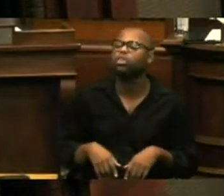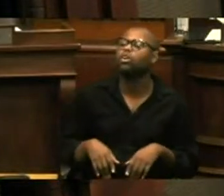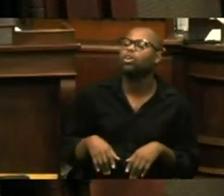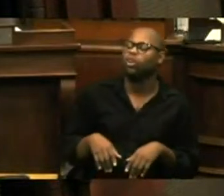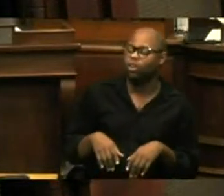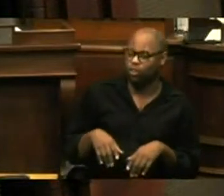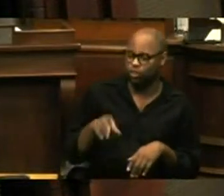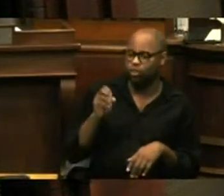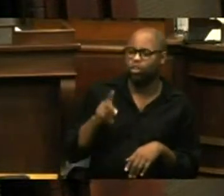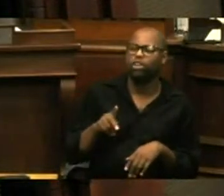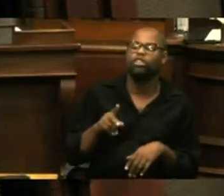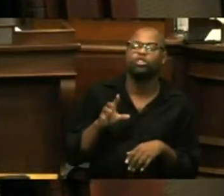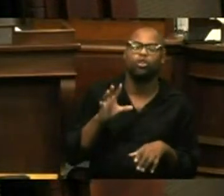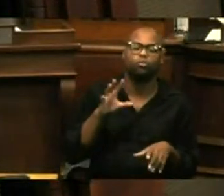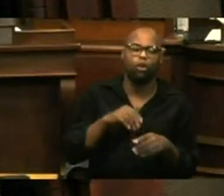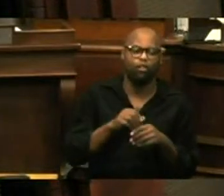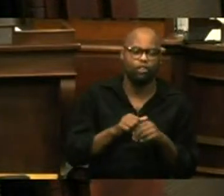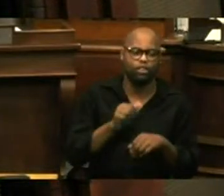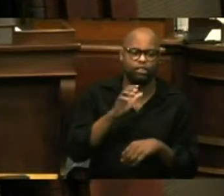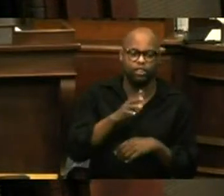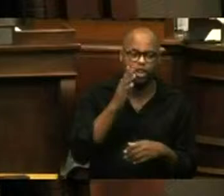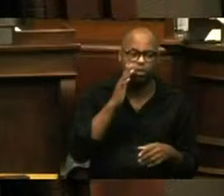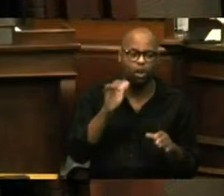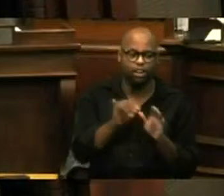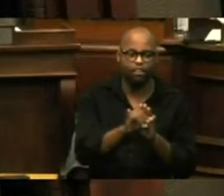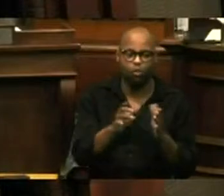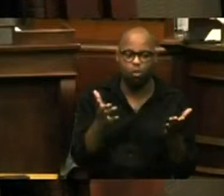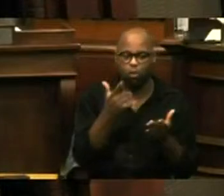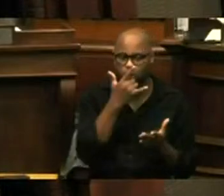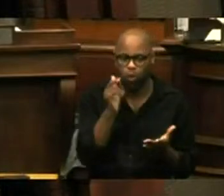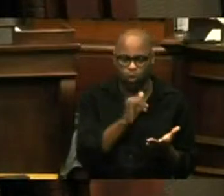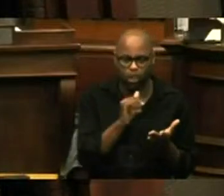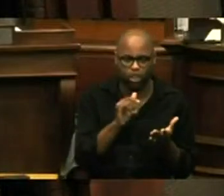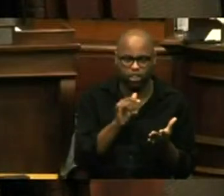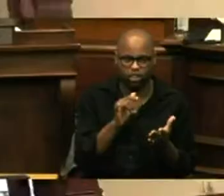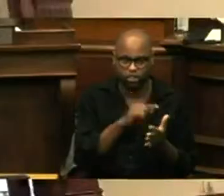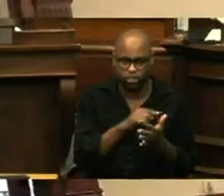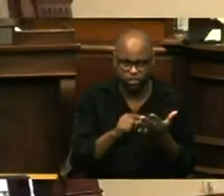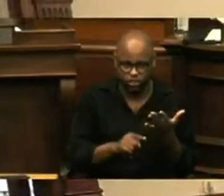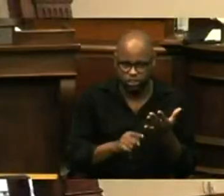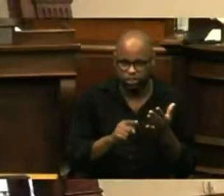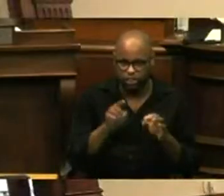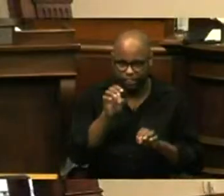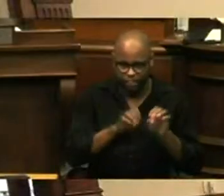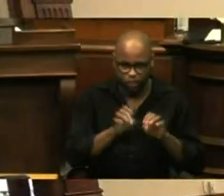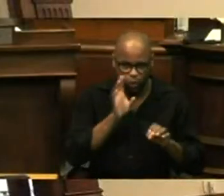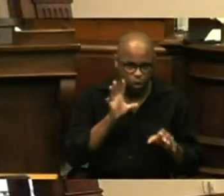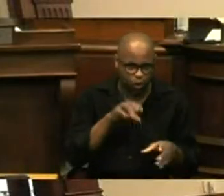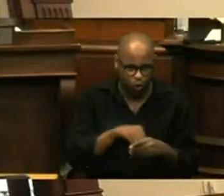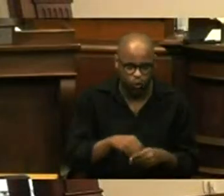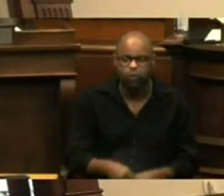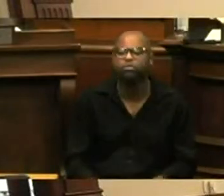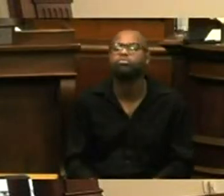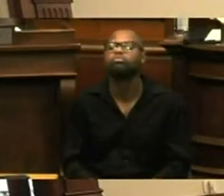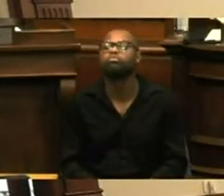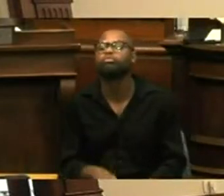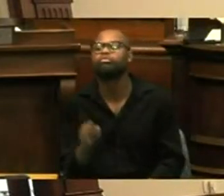evaluation. So as part of their submission, they identified what